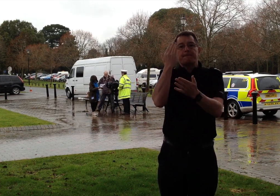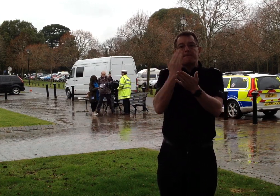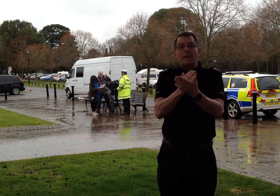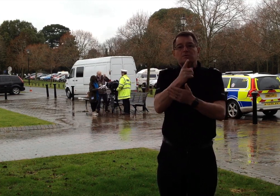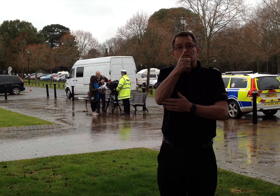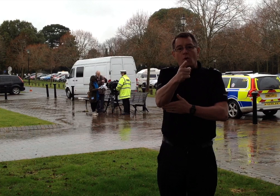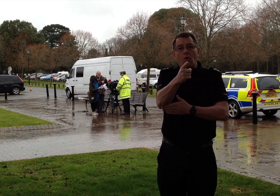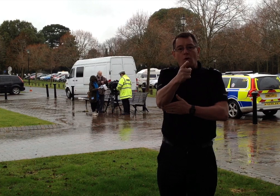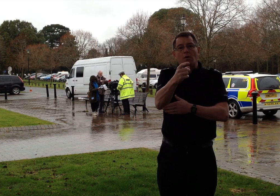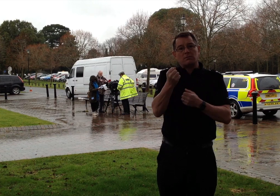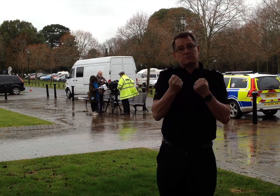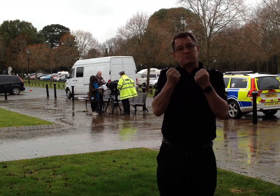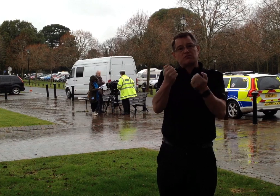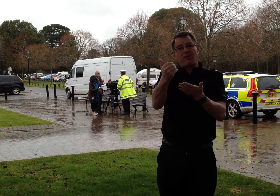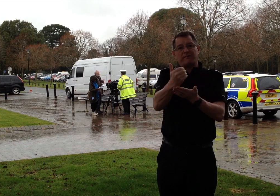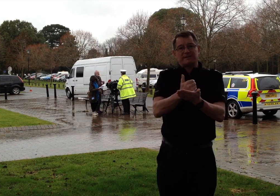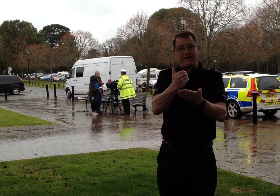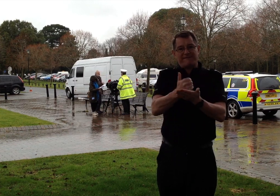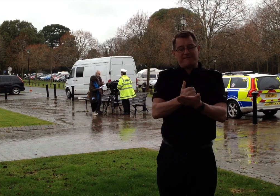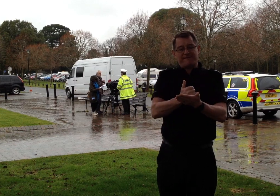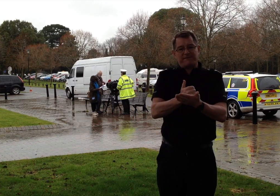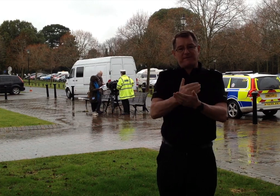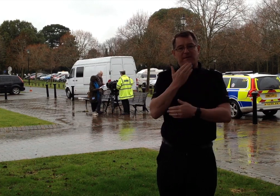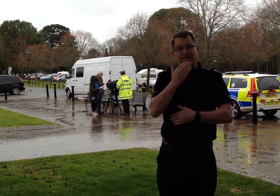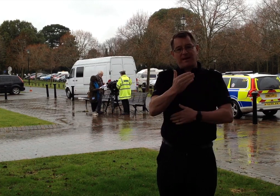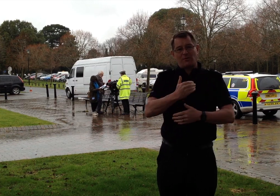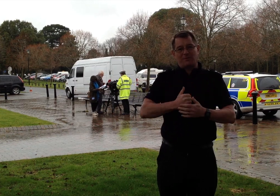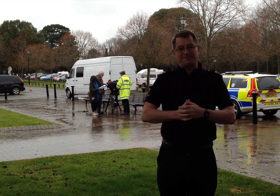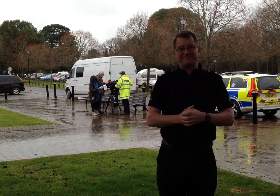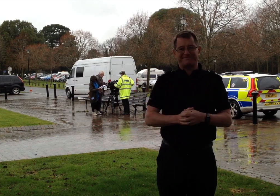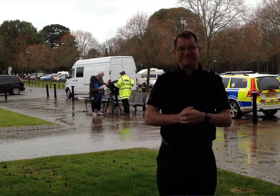Make sure you drive safe. Thank you.